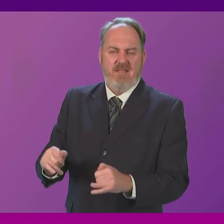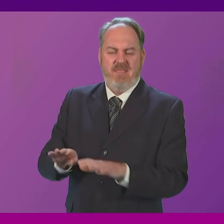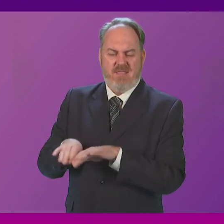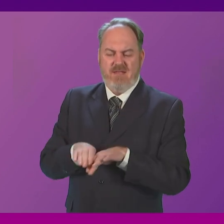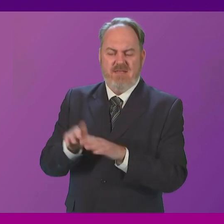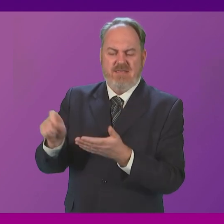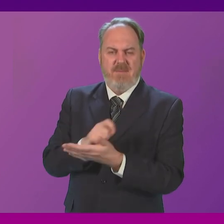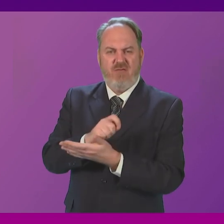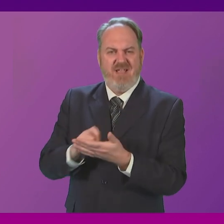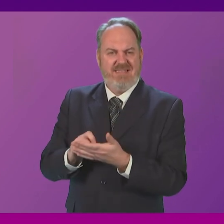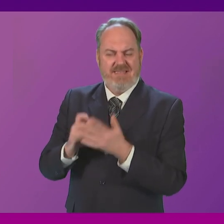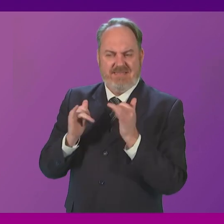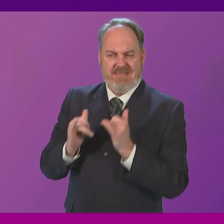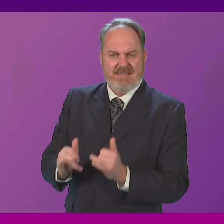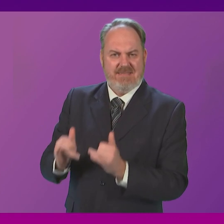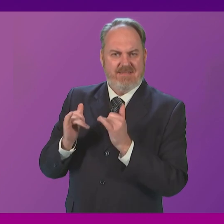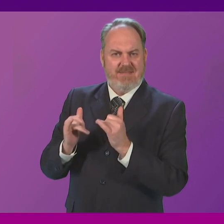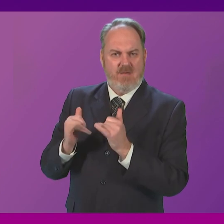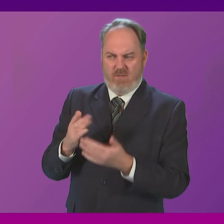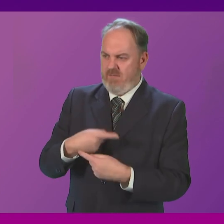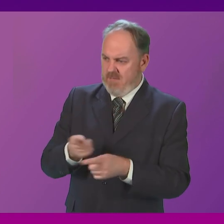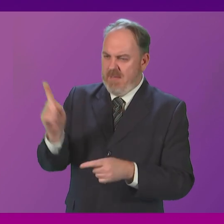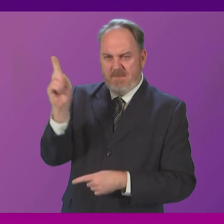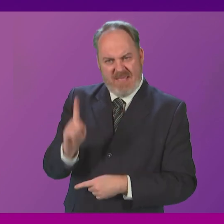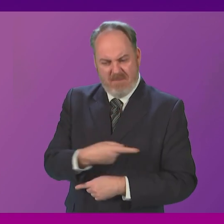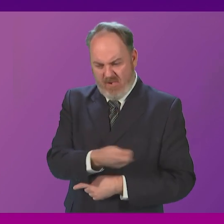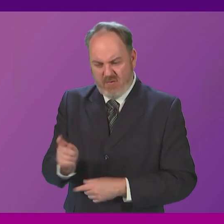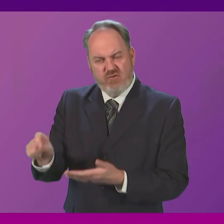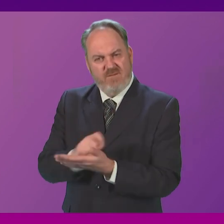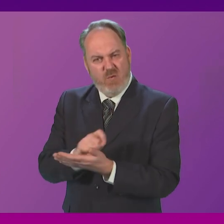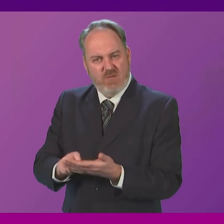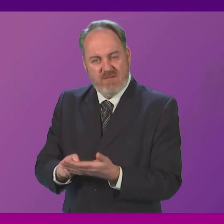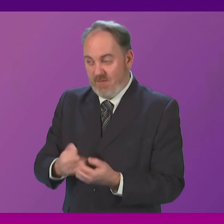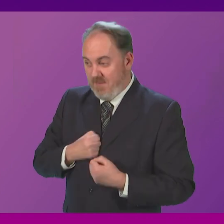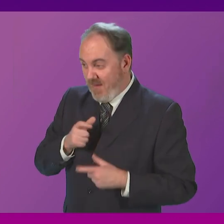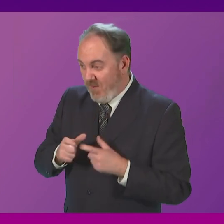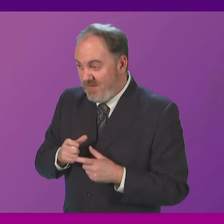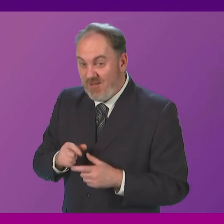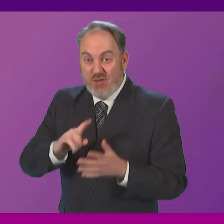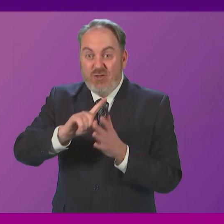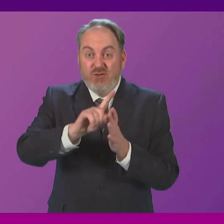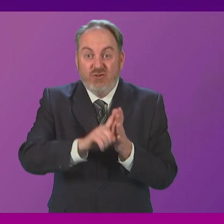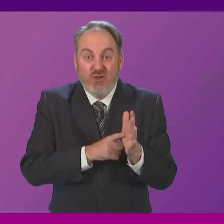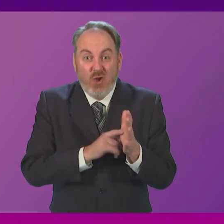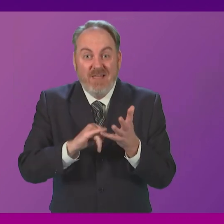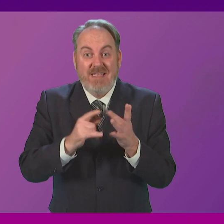I know that that might cause discomfort for some on the Government benches. However, those are not my words; they were said by John Swinney, when he made his speech